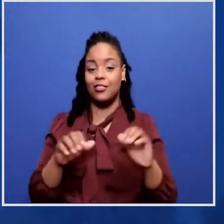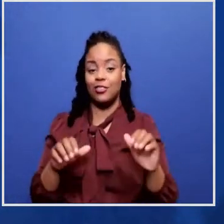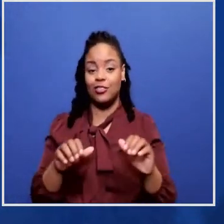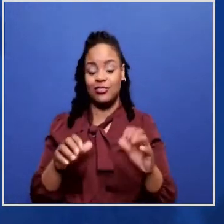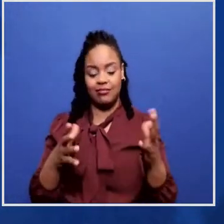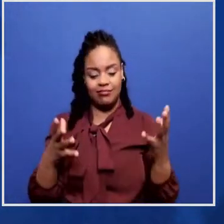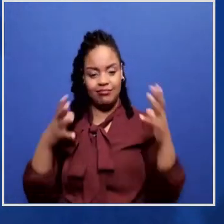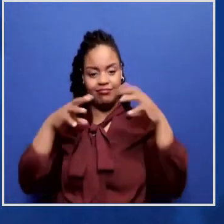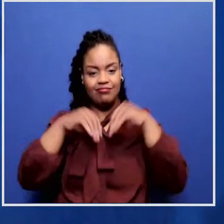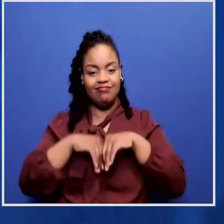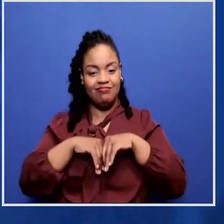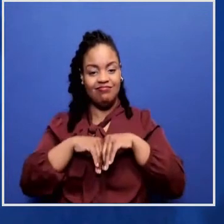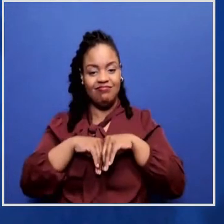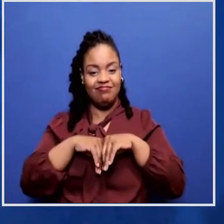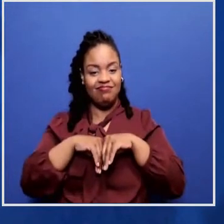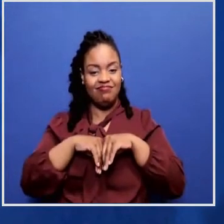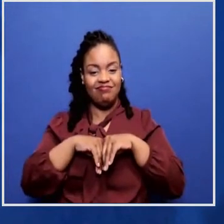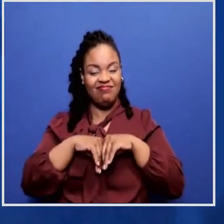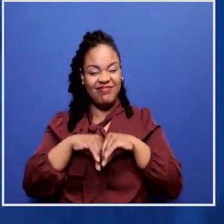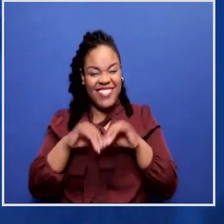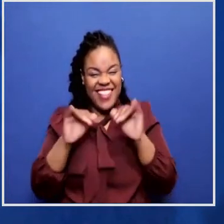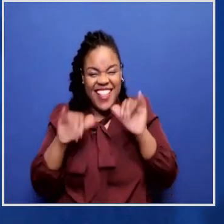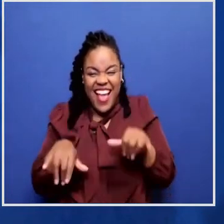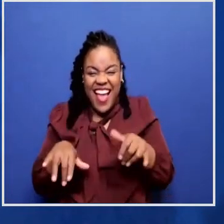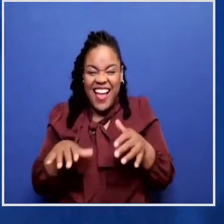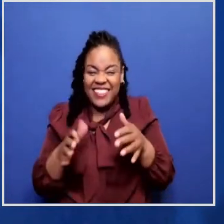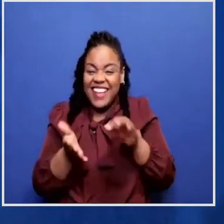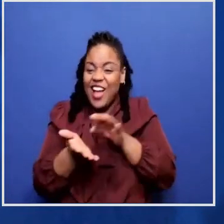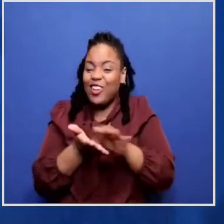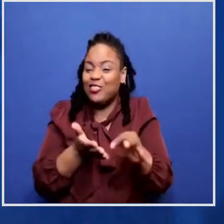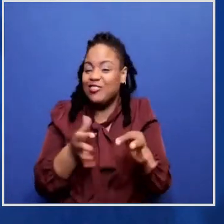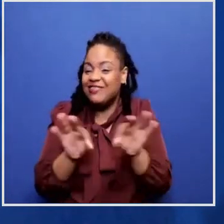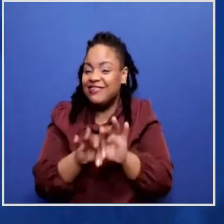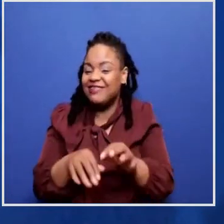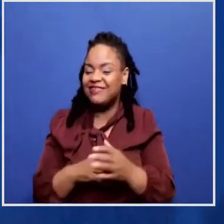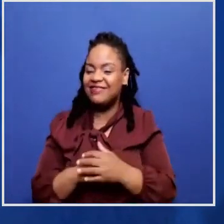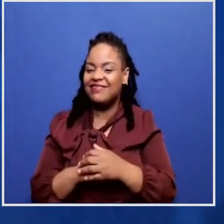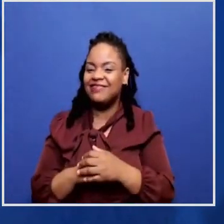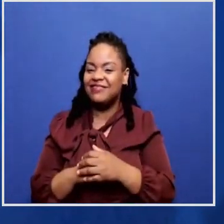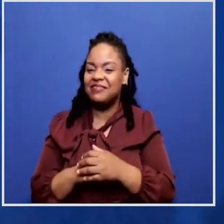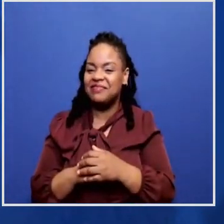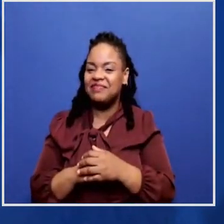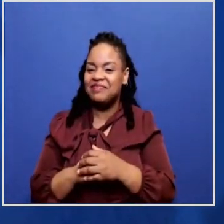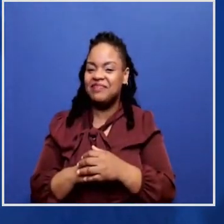SO ACT TO MAKE AMERICA MORE